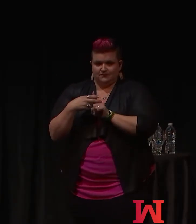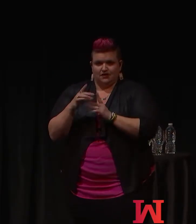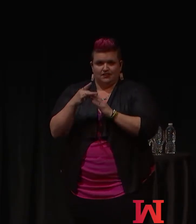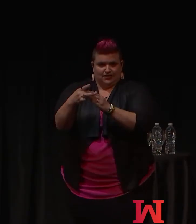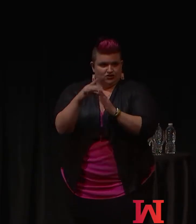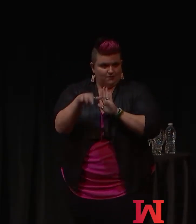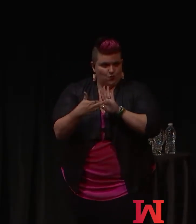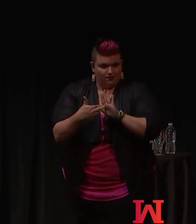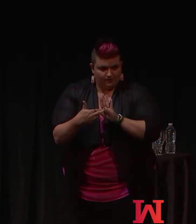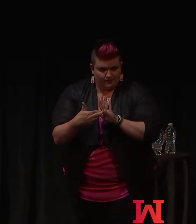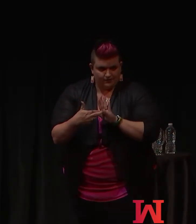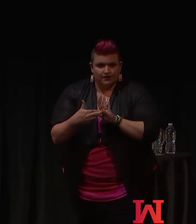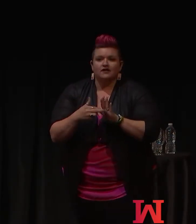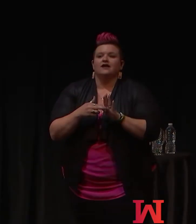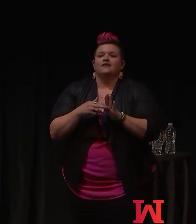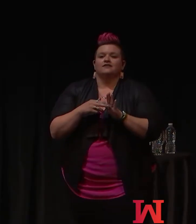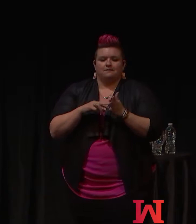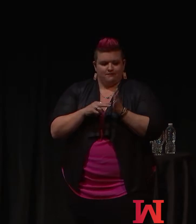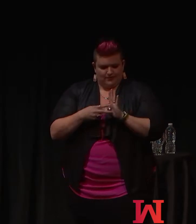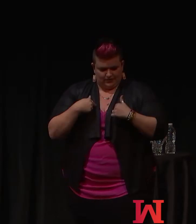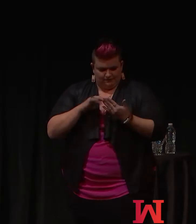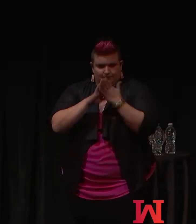that would come to define my first act.